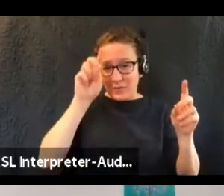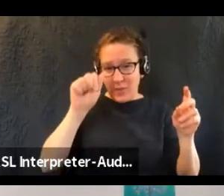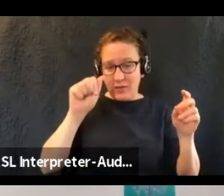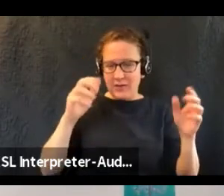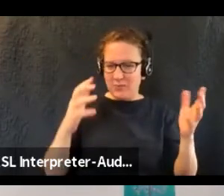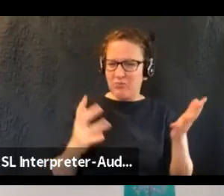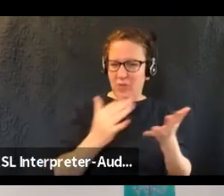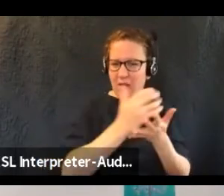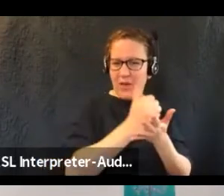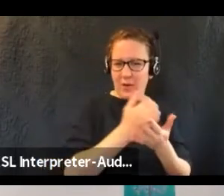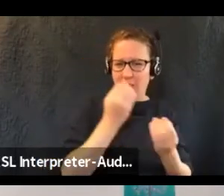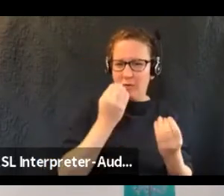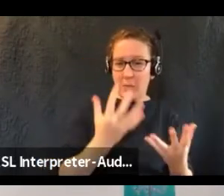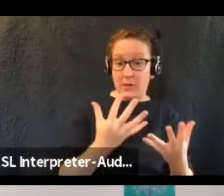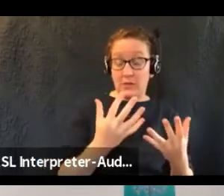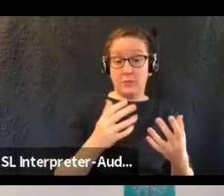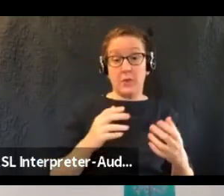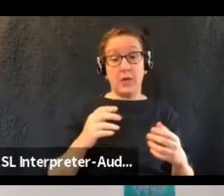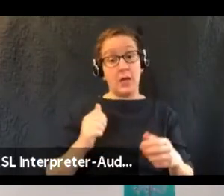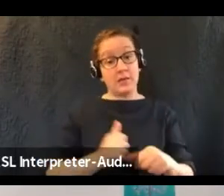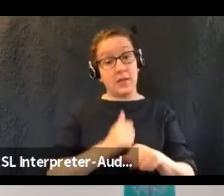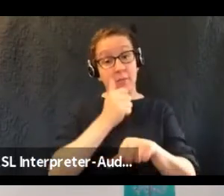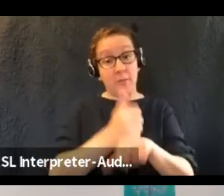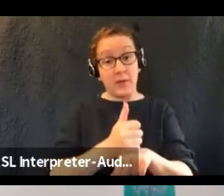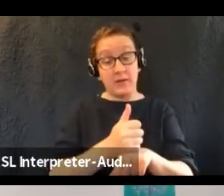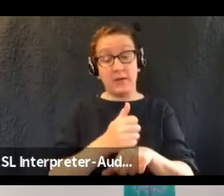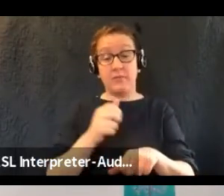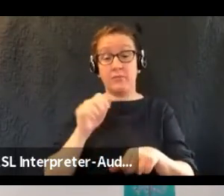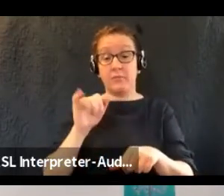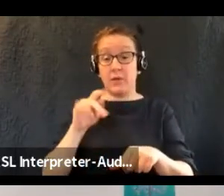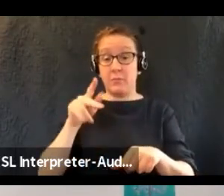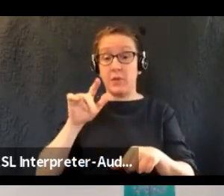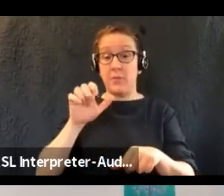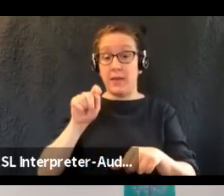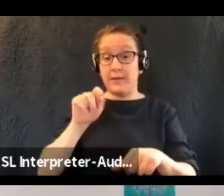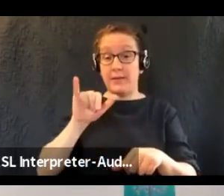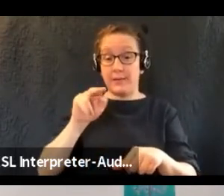As the implementing or host organization is very important at this stage to shorten the